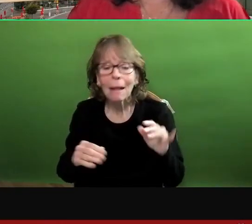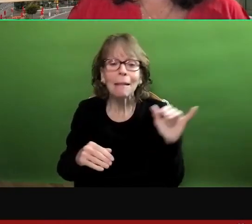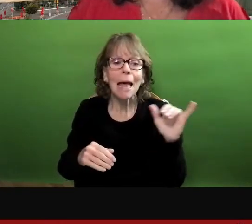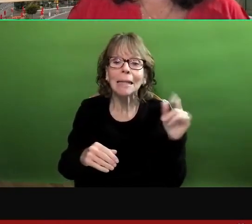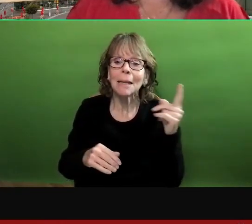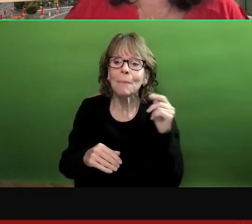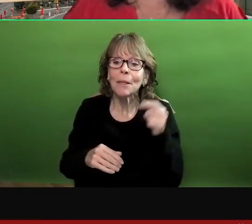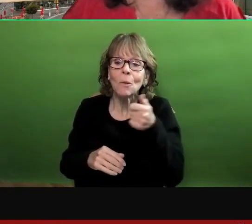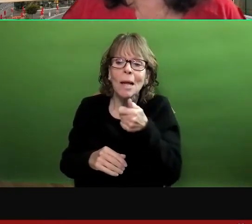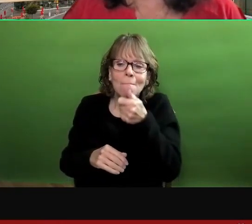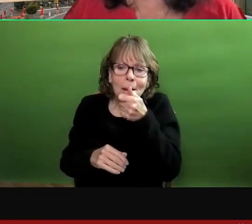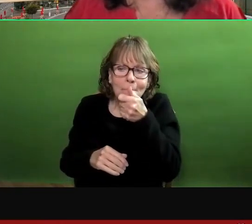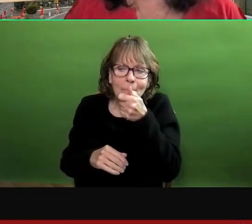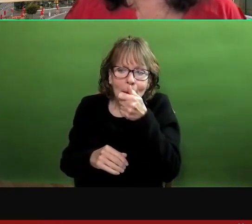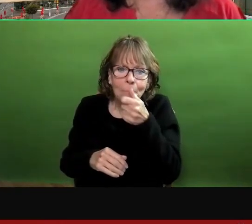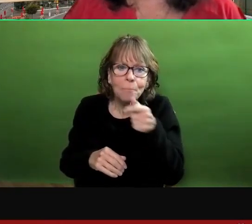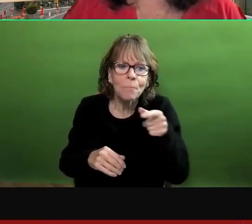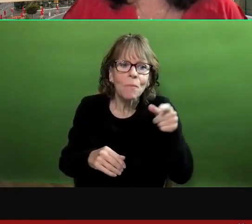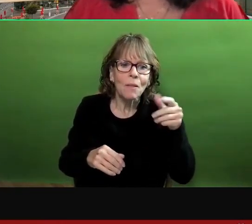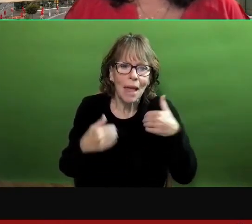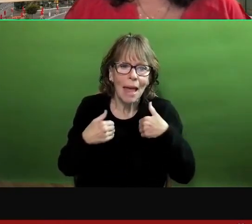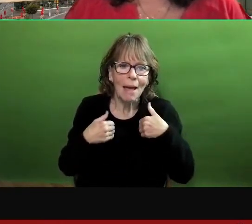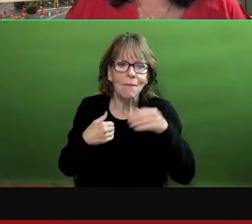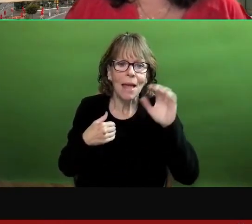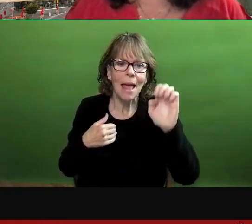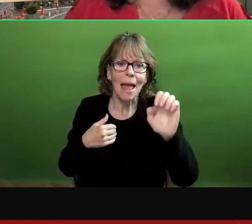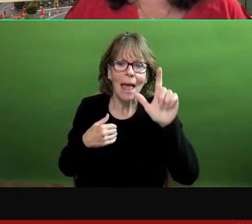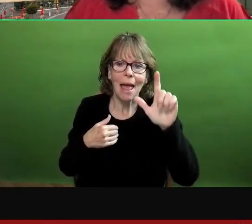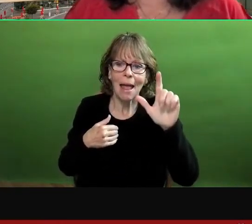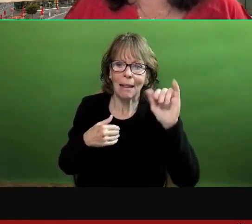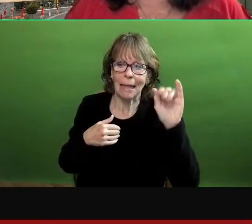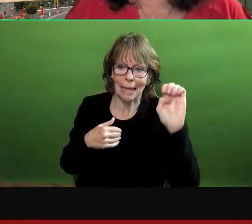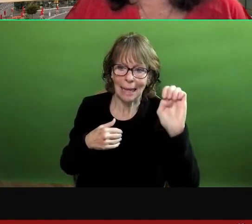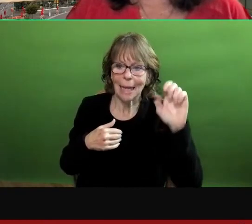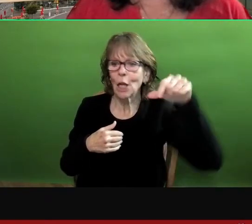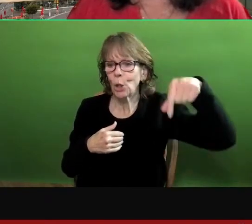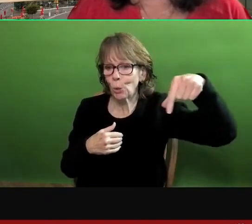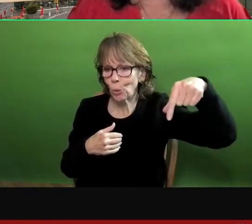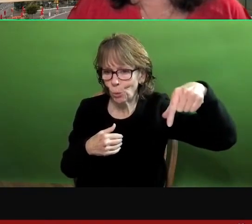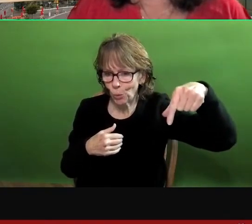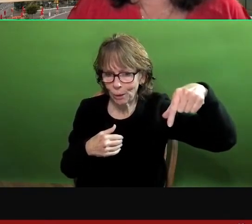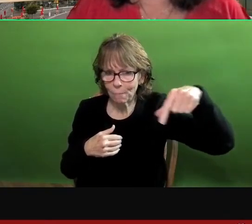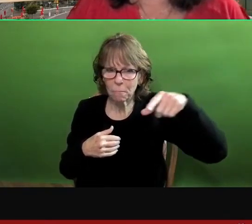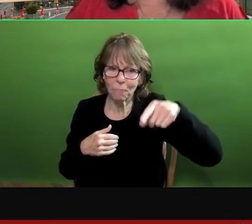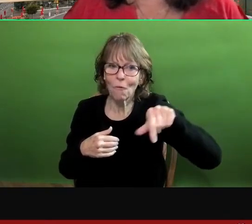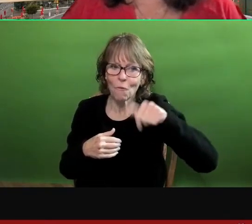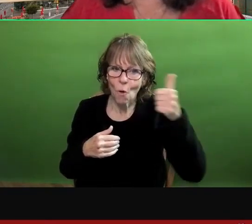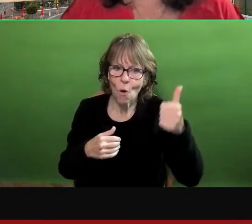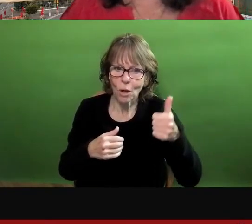And there's this platform called LEQ. There are robotics to assist with activities of daily